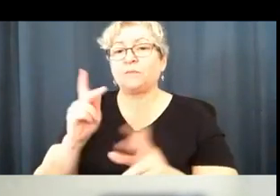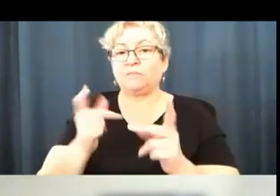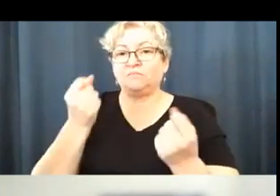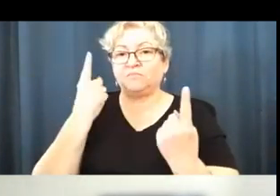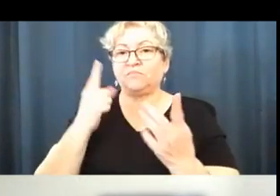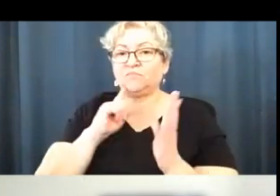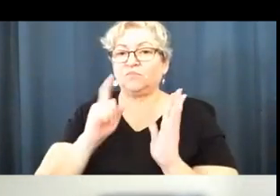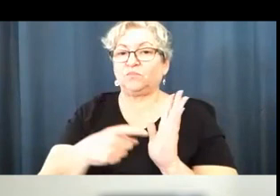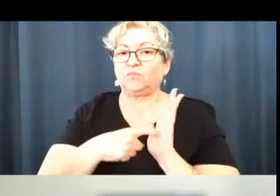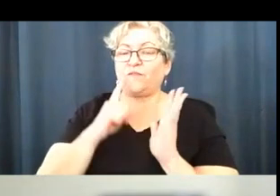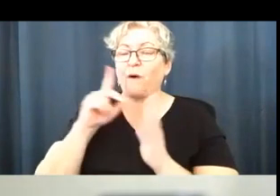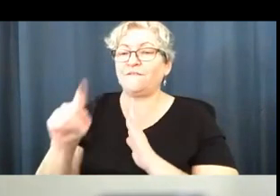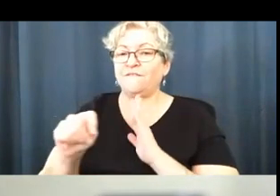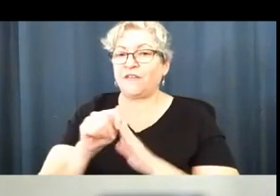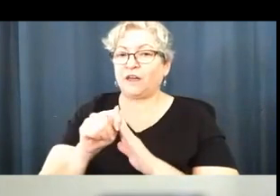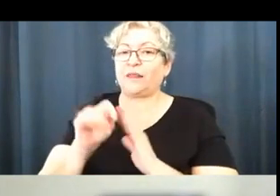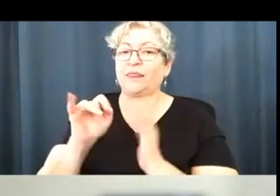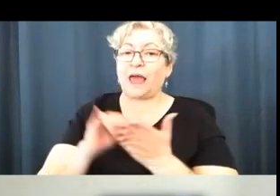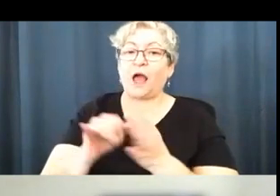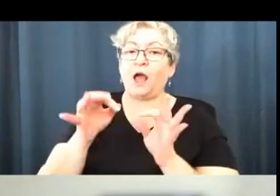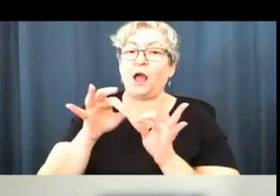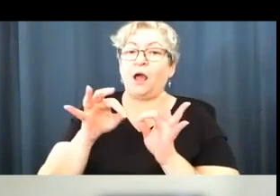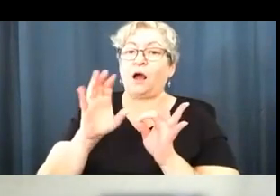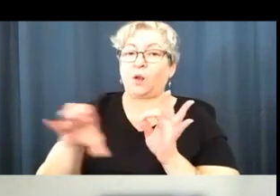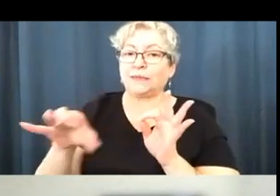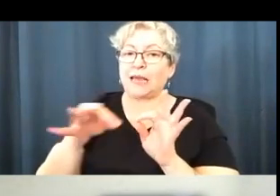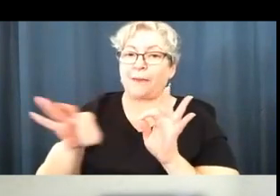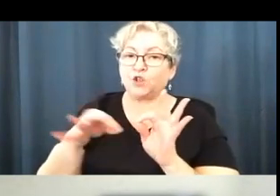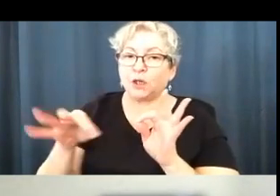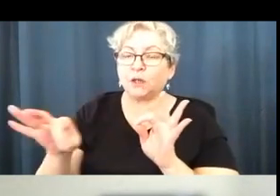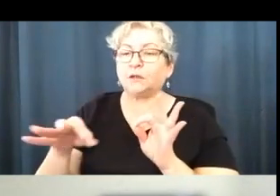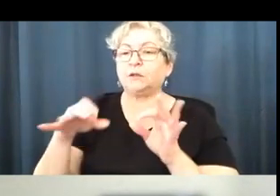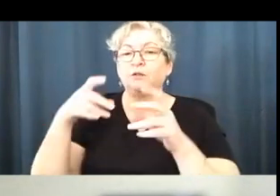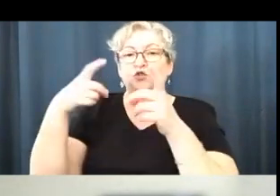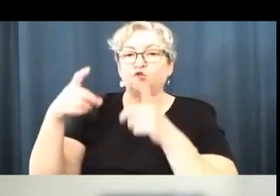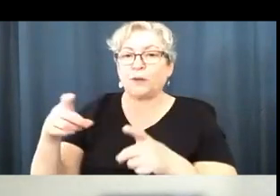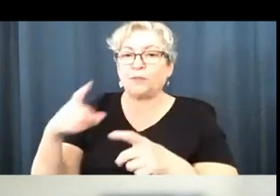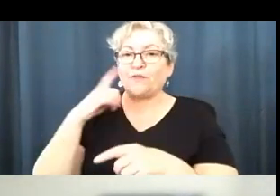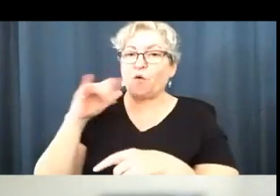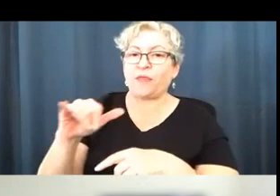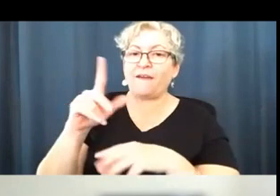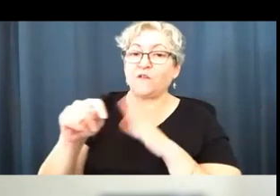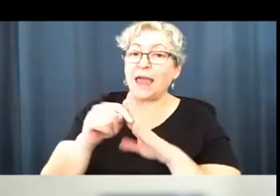for video are, which is your closed captions, description for the videos if necessary,